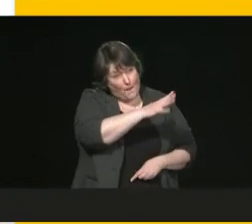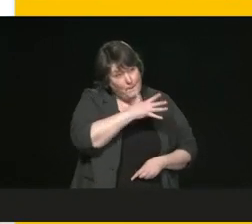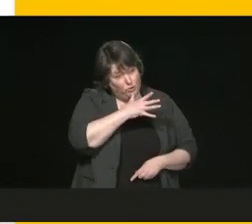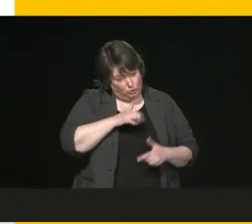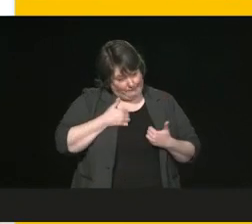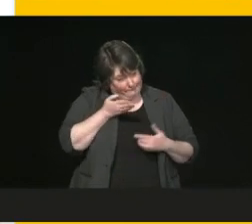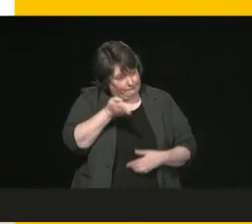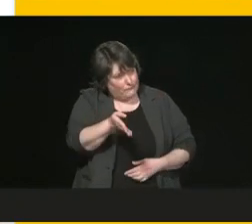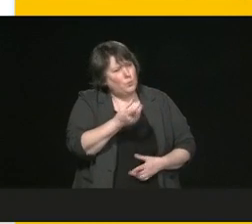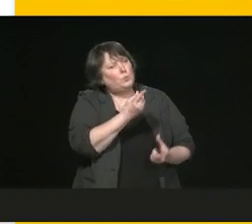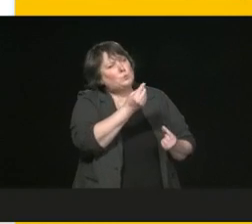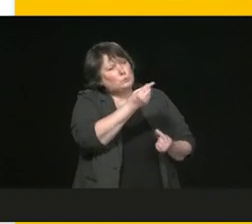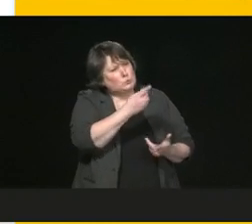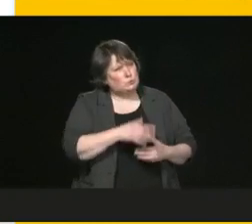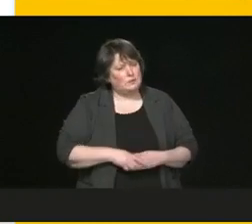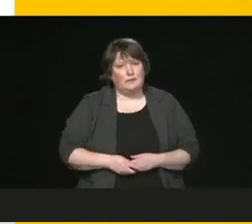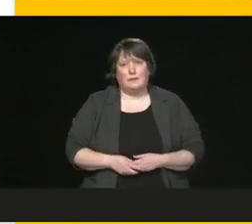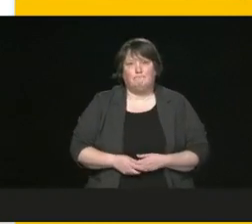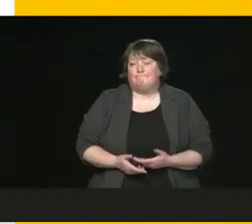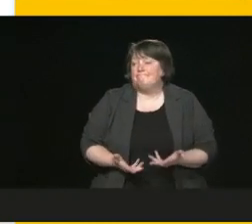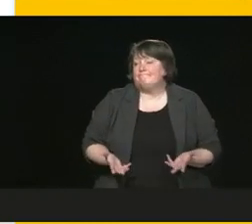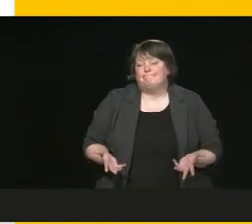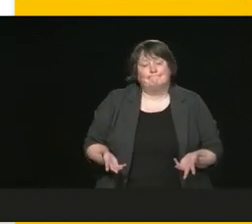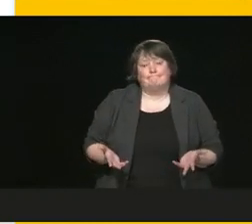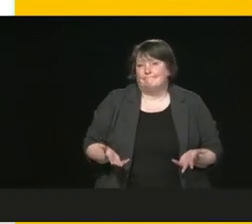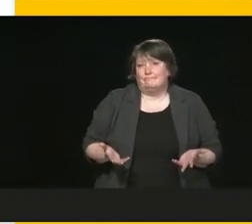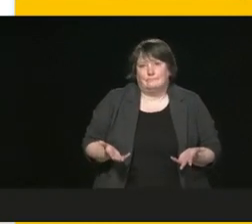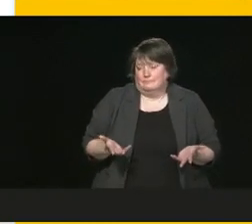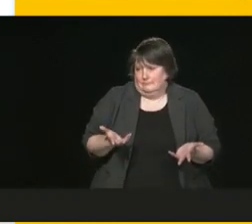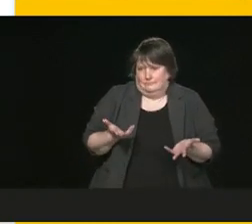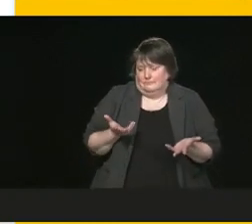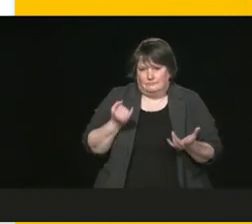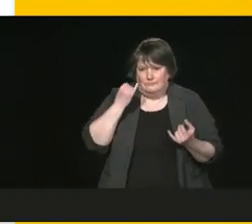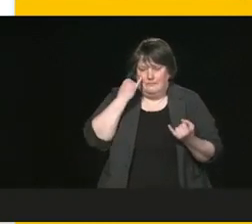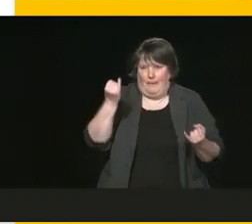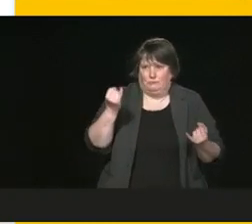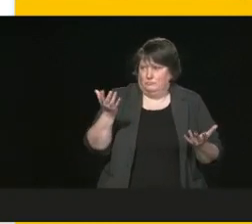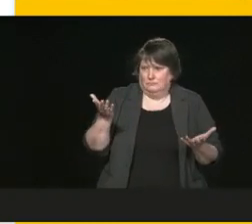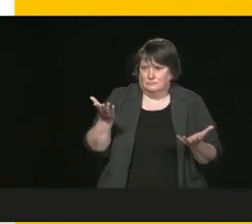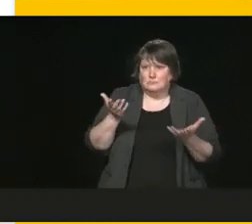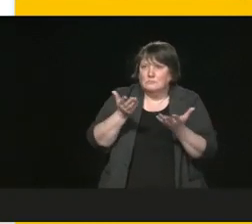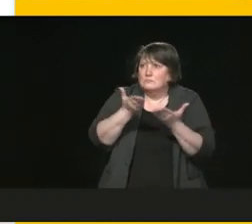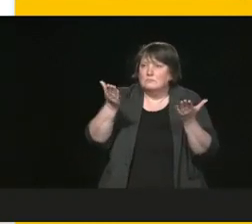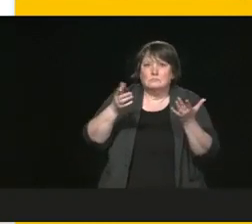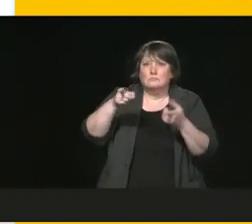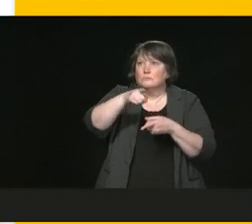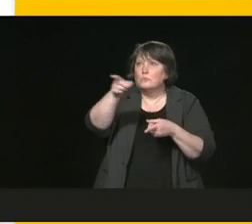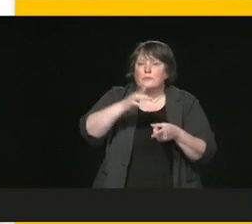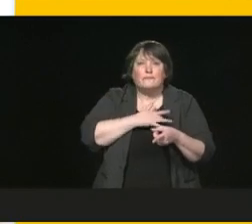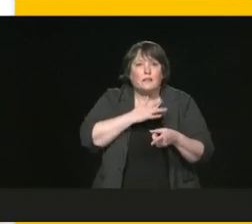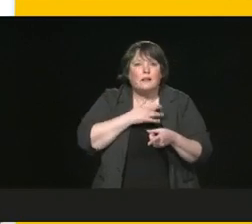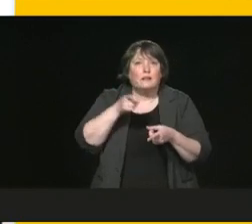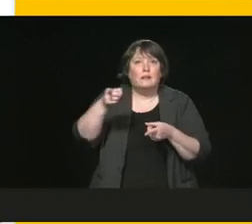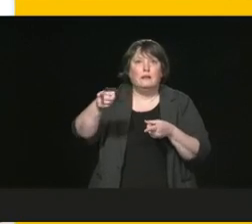MANY DYING, IF YOUR MOM WAS IN ONE OF THESE FACILITIES, WHAT WOULD YOU DO? Prime Minister Trudeau: I CAN'T IMAGINE WHAT SO MANY